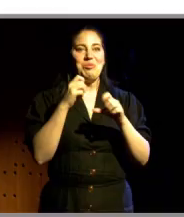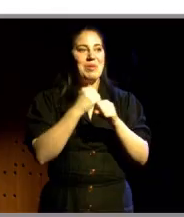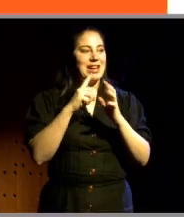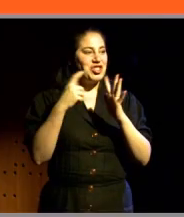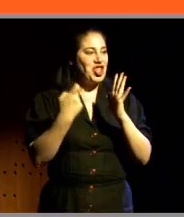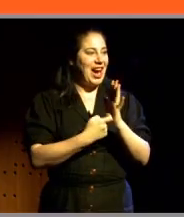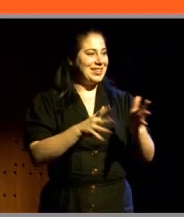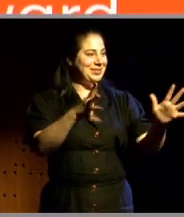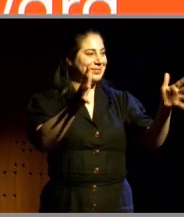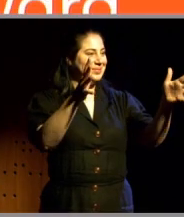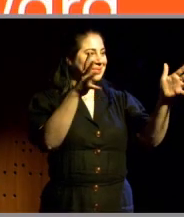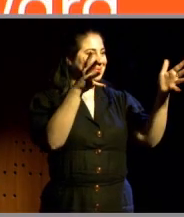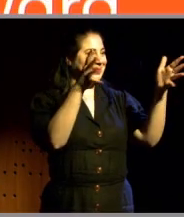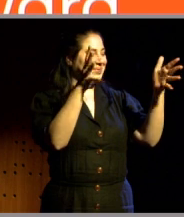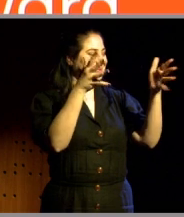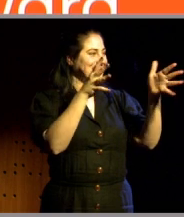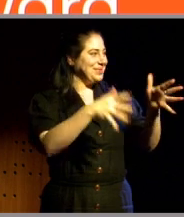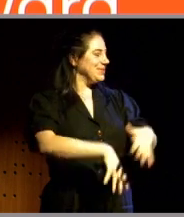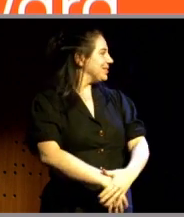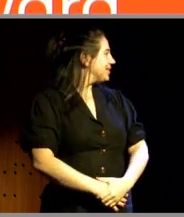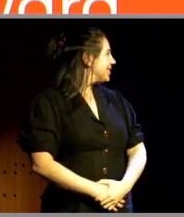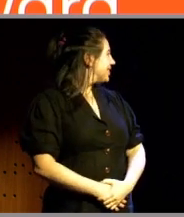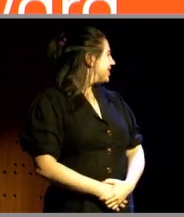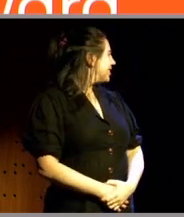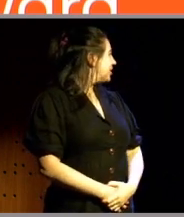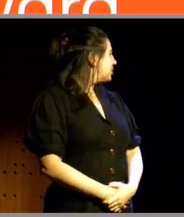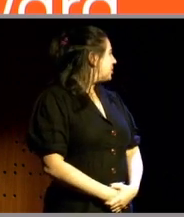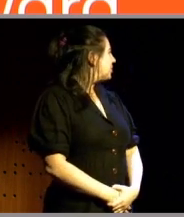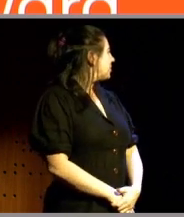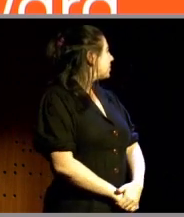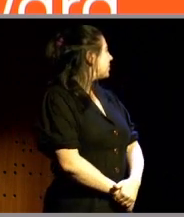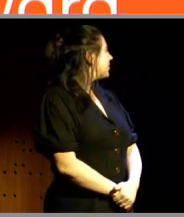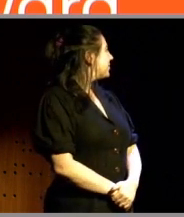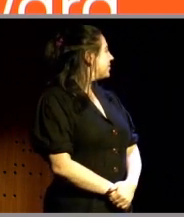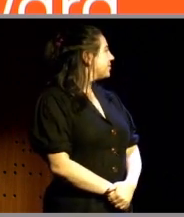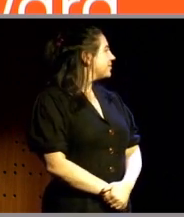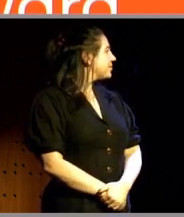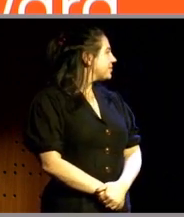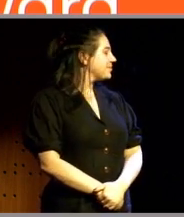(VIDEO PLAYS) It is Creative Australia honour to present the 2024 male recipient of the Red Ochre Award for lifetime achievement